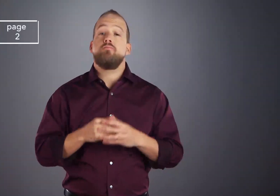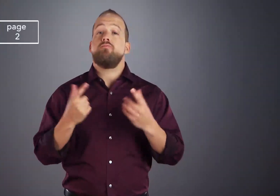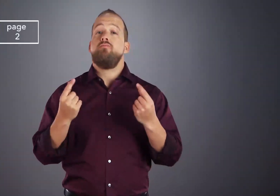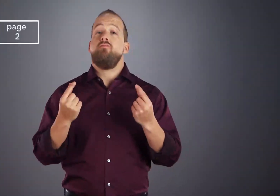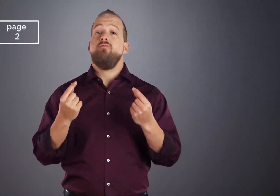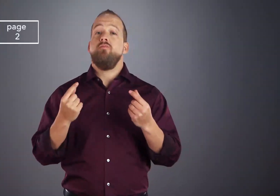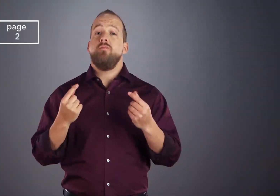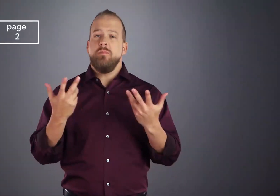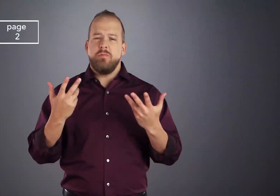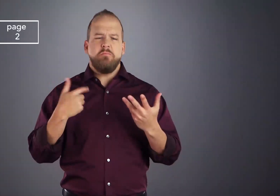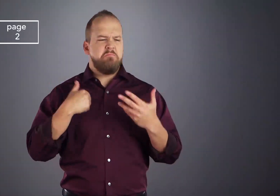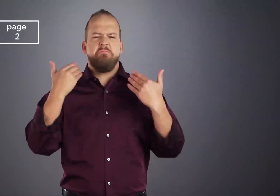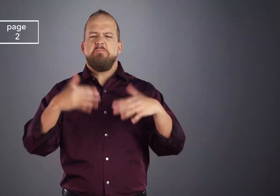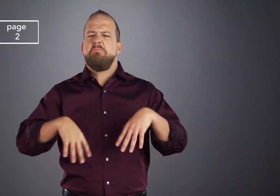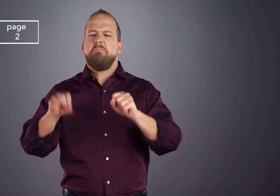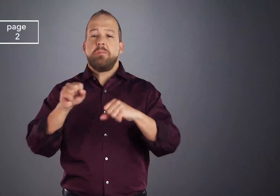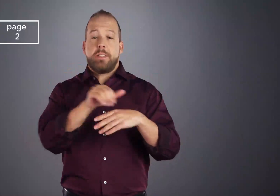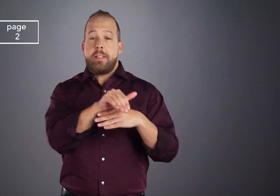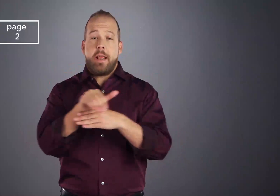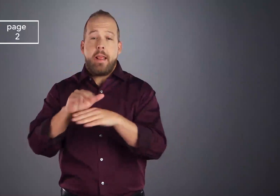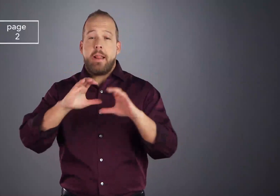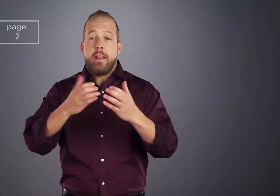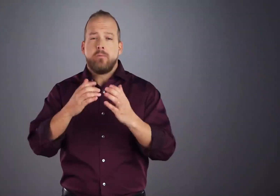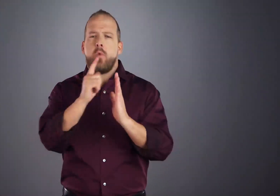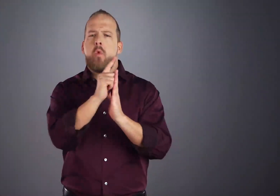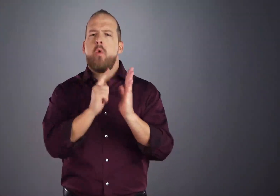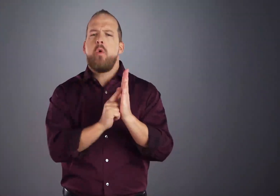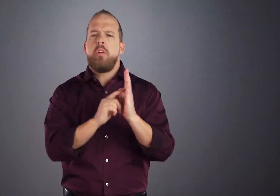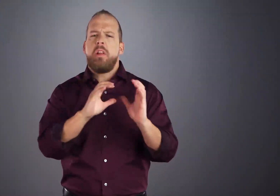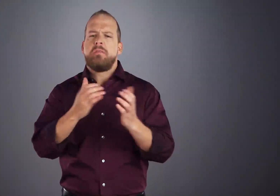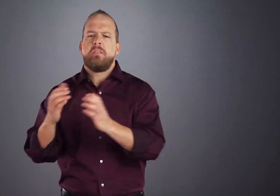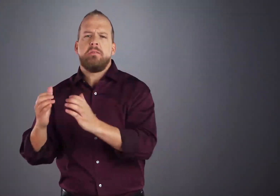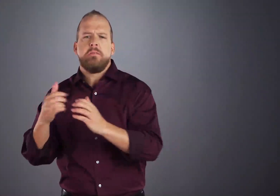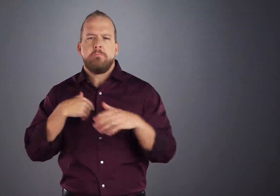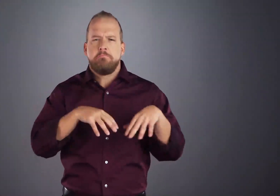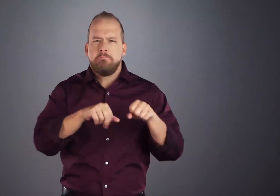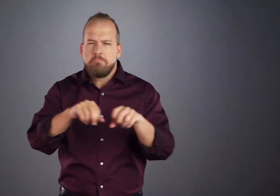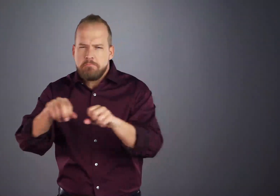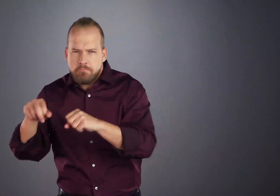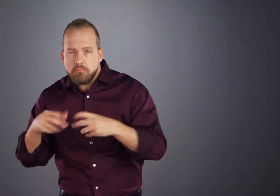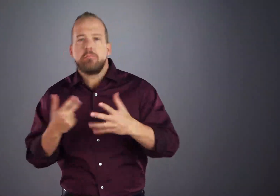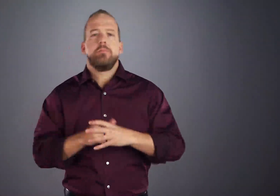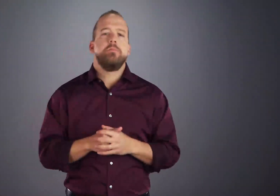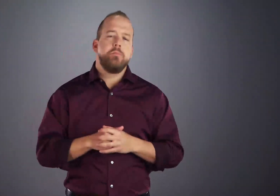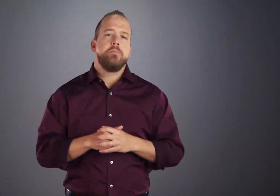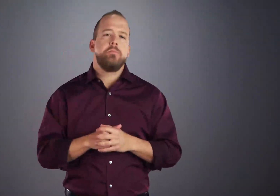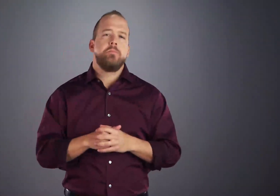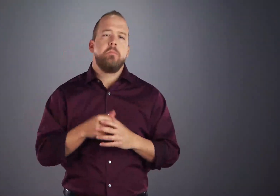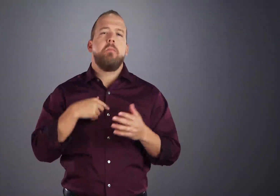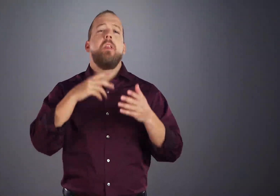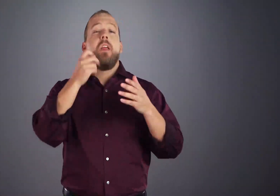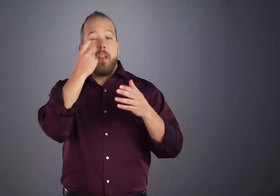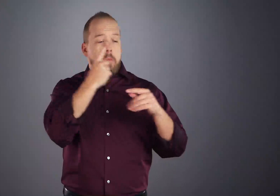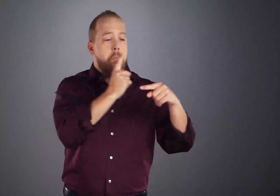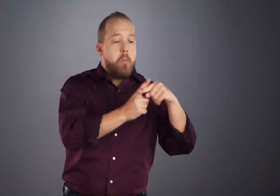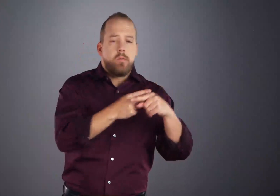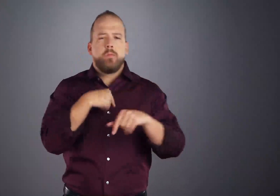I took a night law course, and obtained employment as investigator for a surety company.